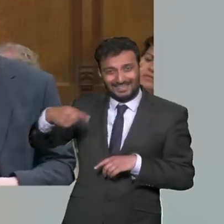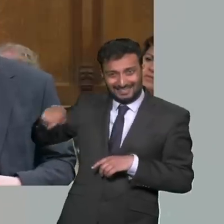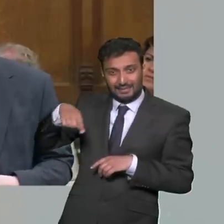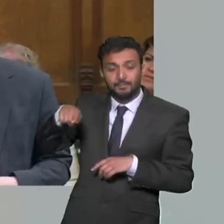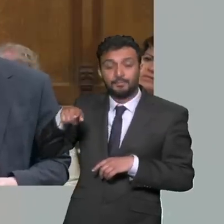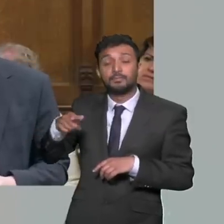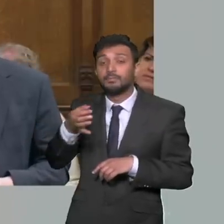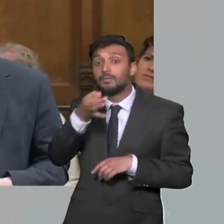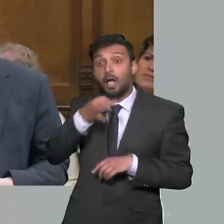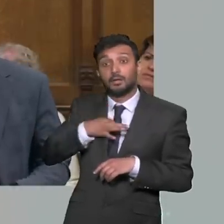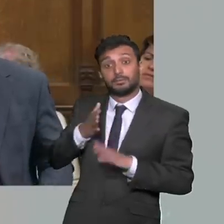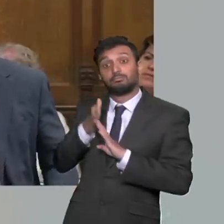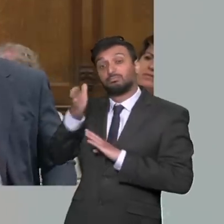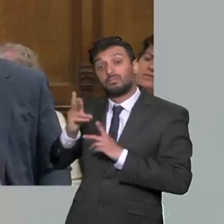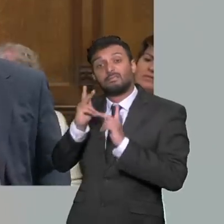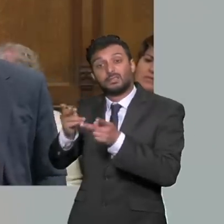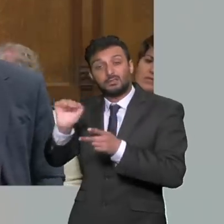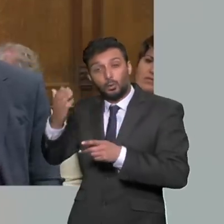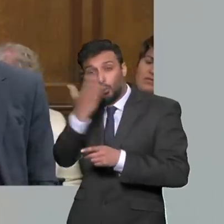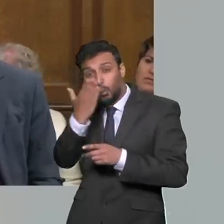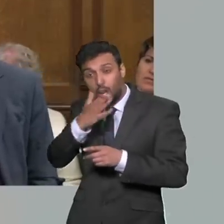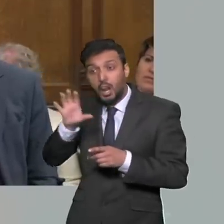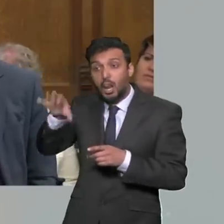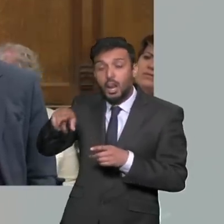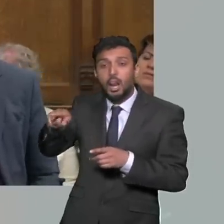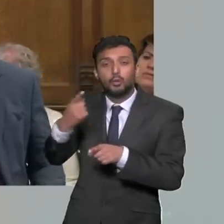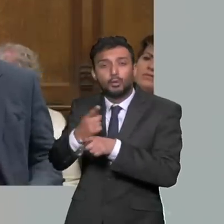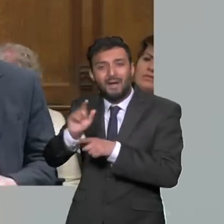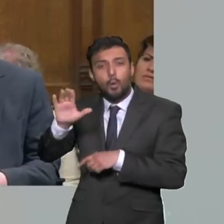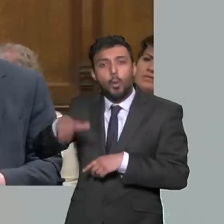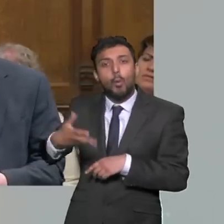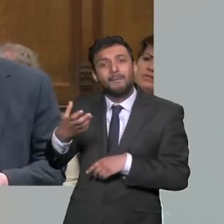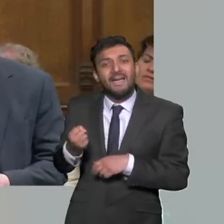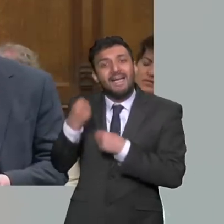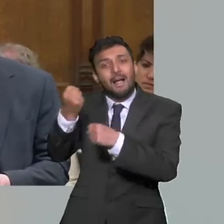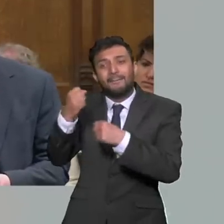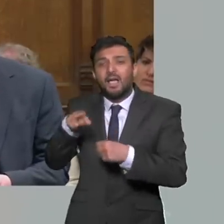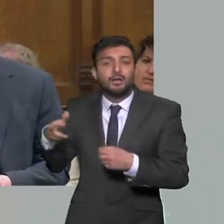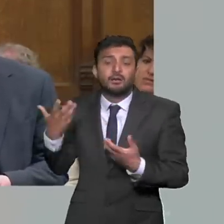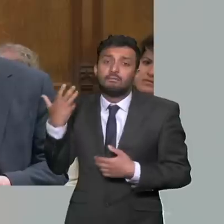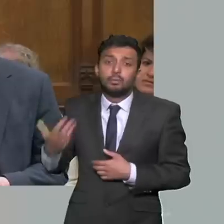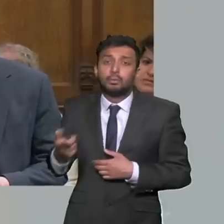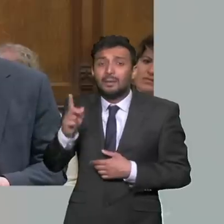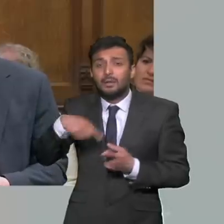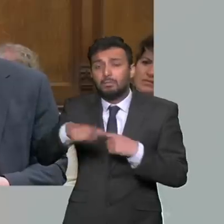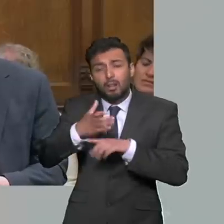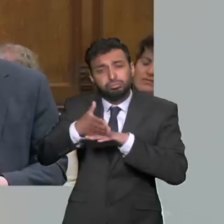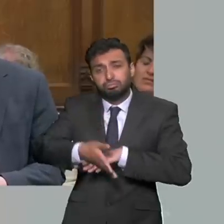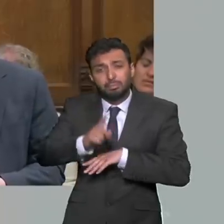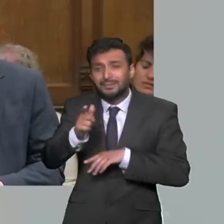to visit the school to hear about their low pay campaign. They are tired of seeing people in our community working hard but living in poverty.